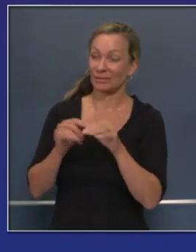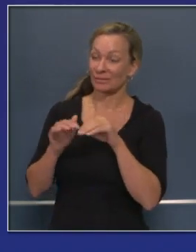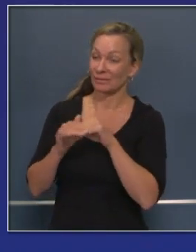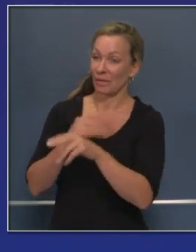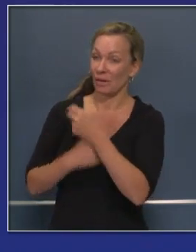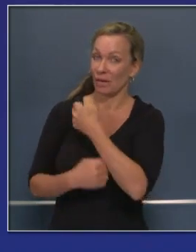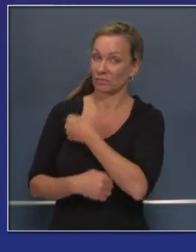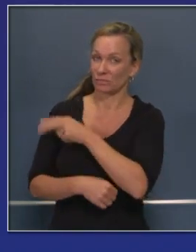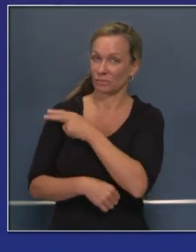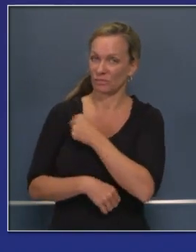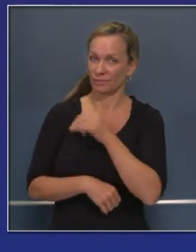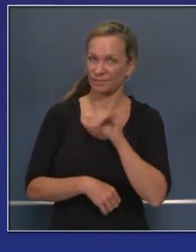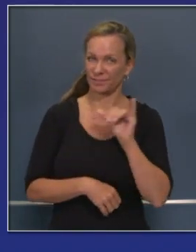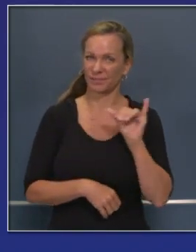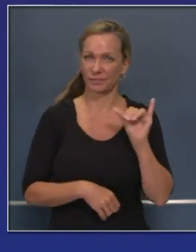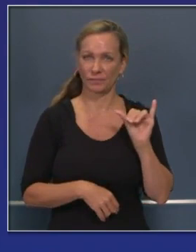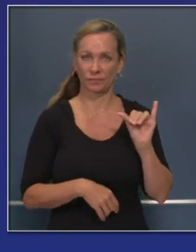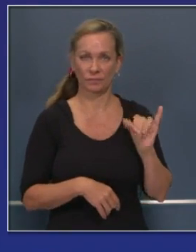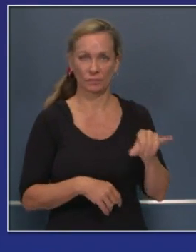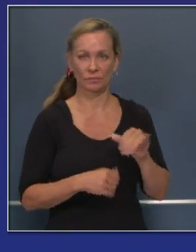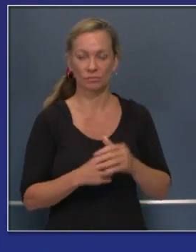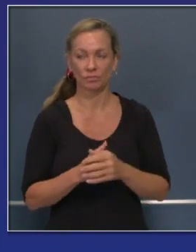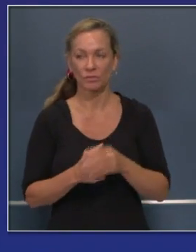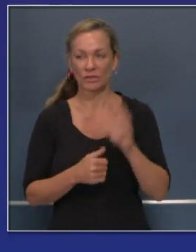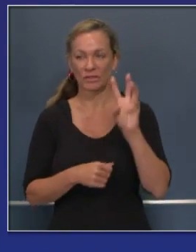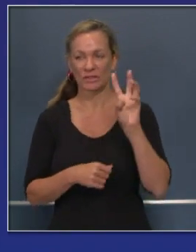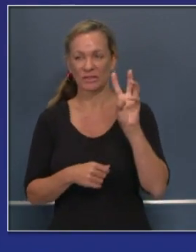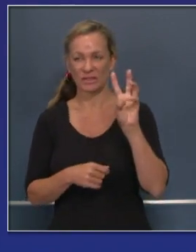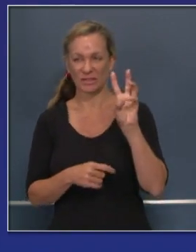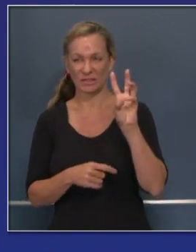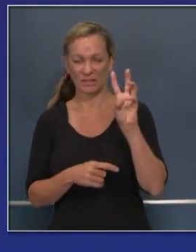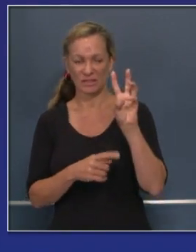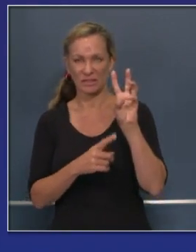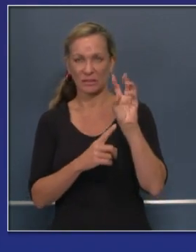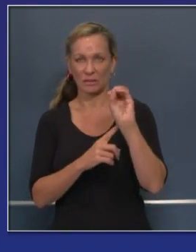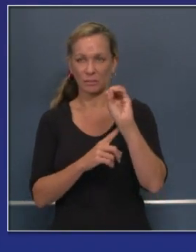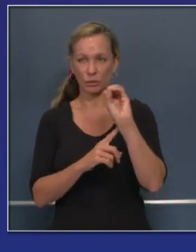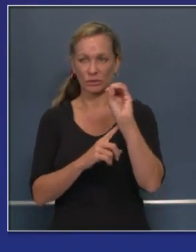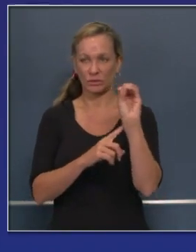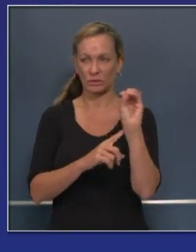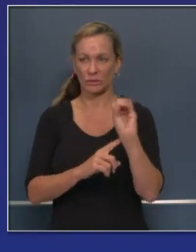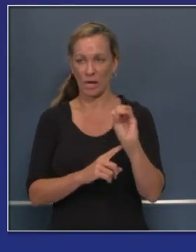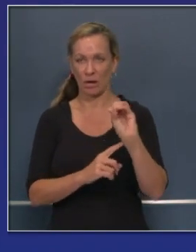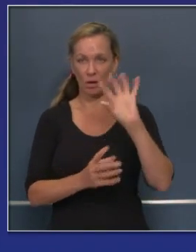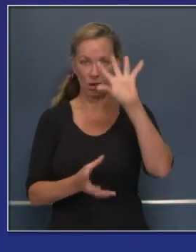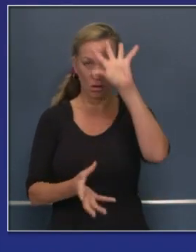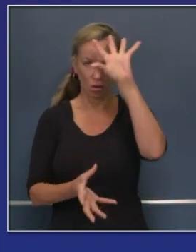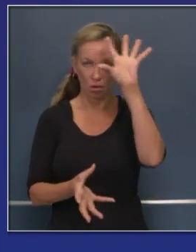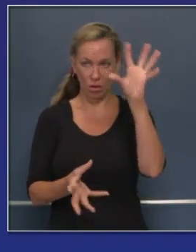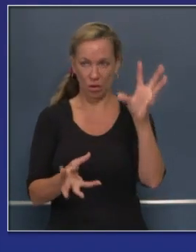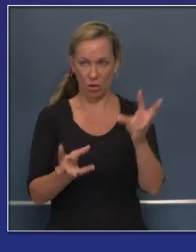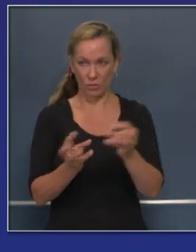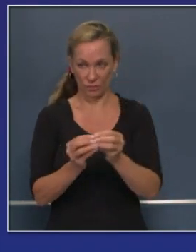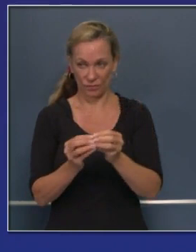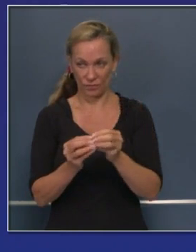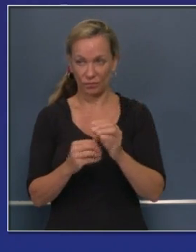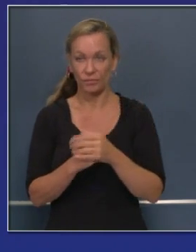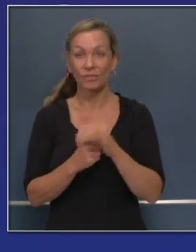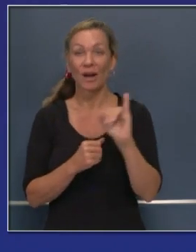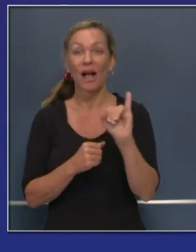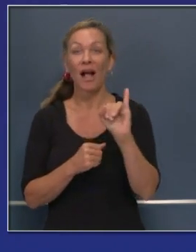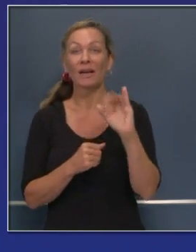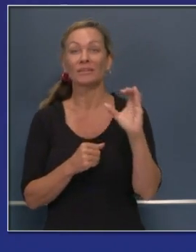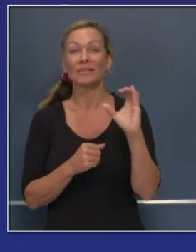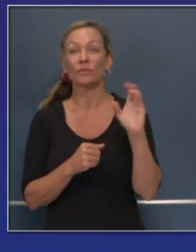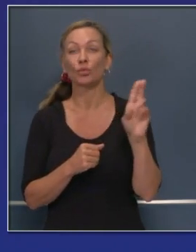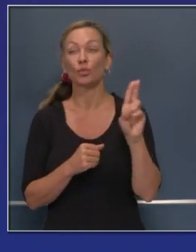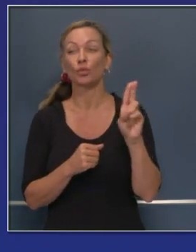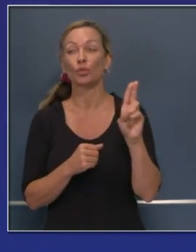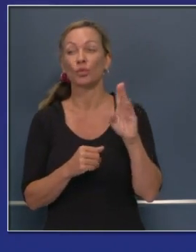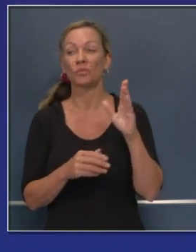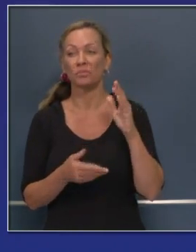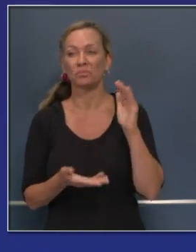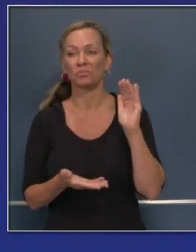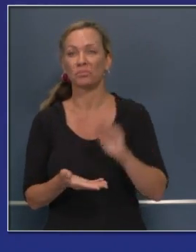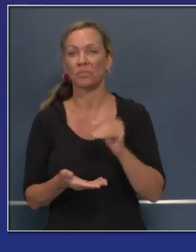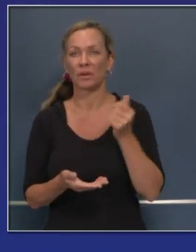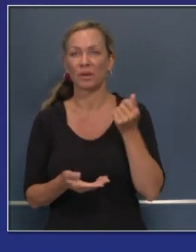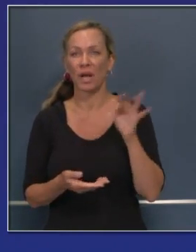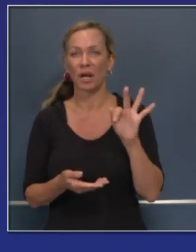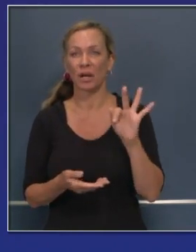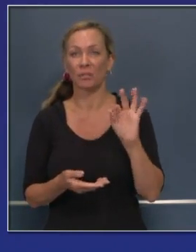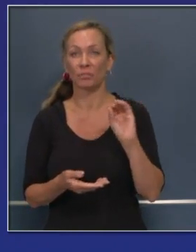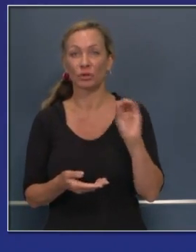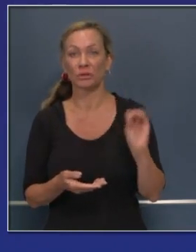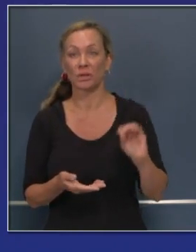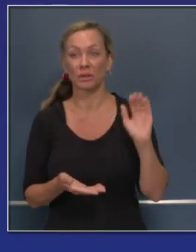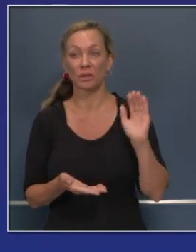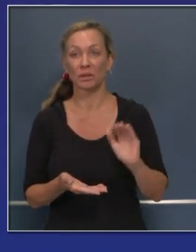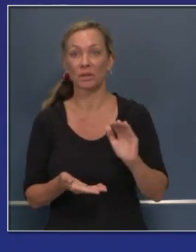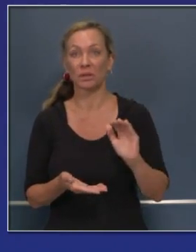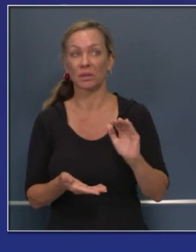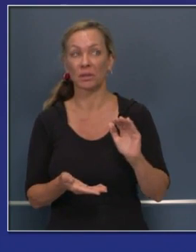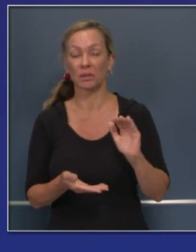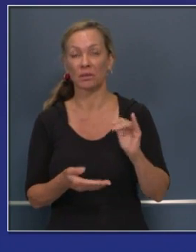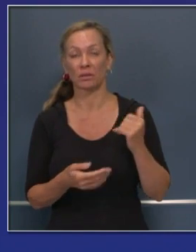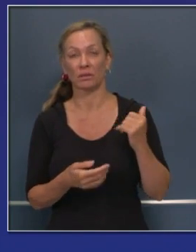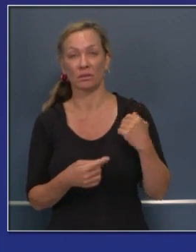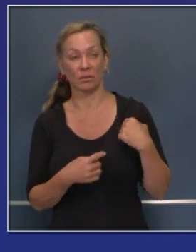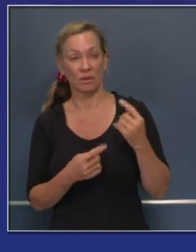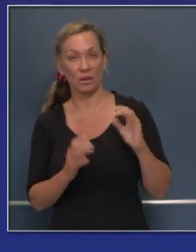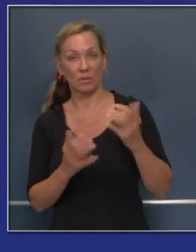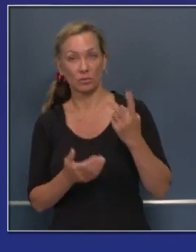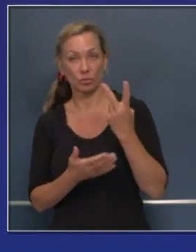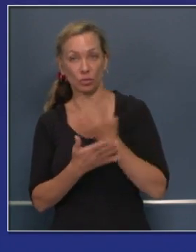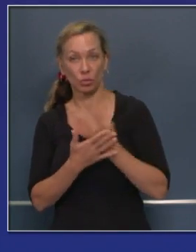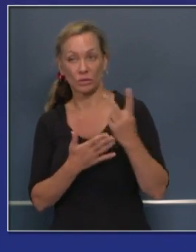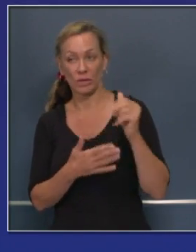HOSPITALIZATIONS NOW, COVID POSITIVE PATIENTS IN OUR HOSPITAL SYSTEM REPRESENT 6% OF THE HEALTH CARE CAPACITY.